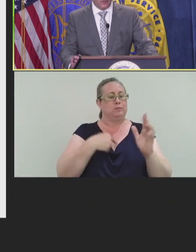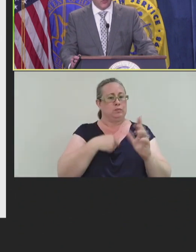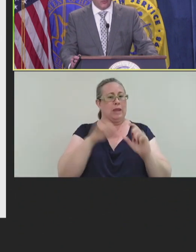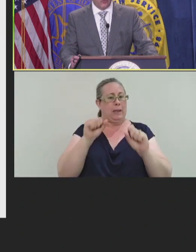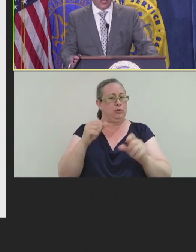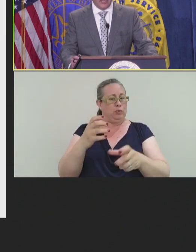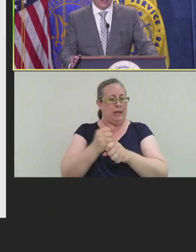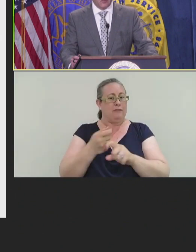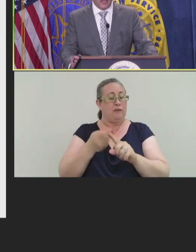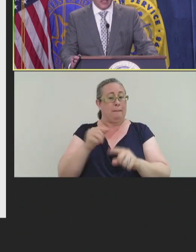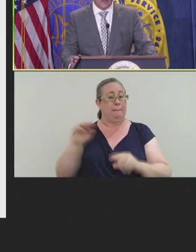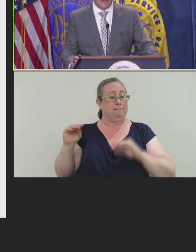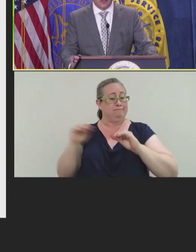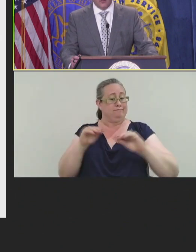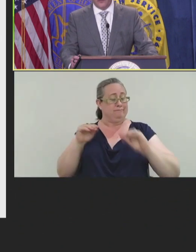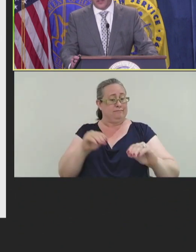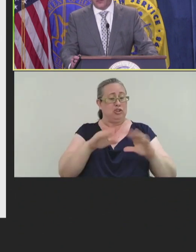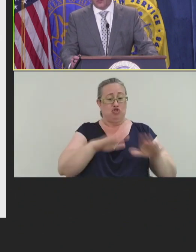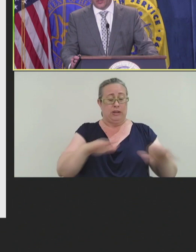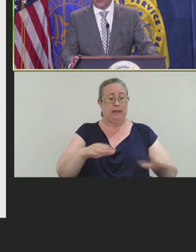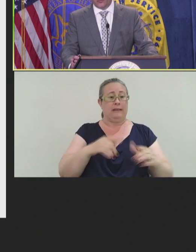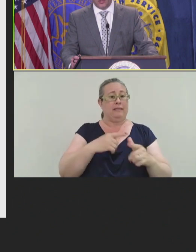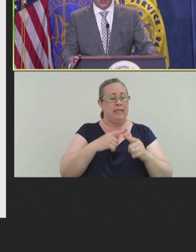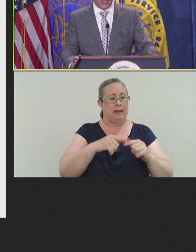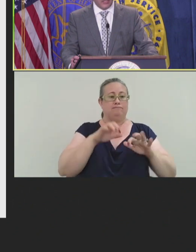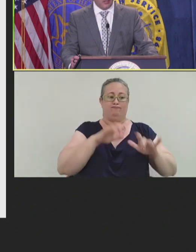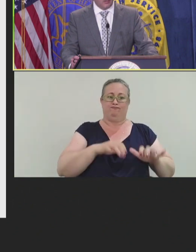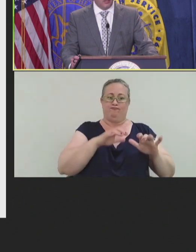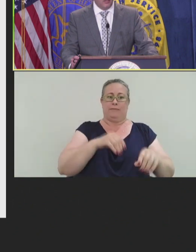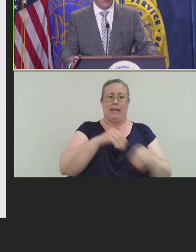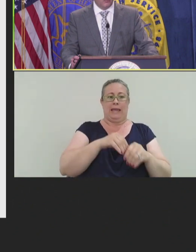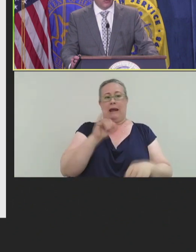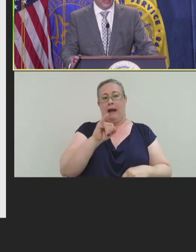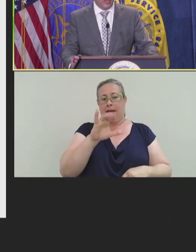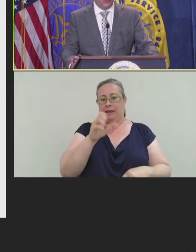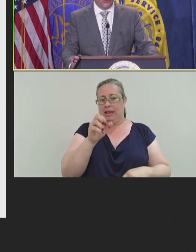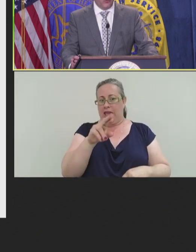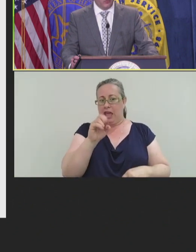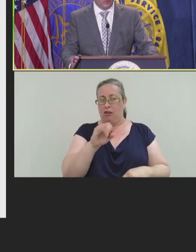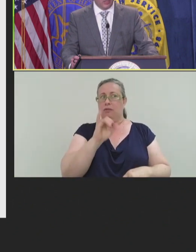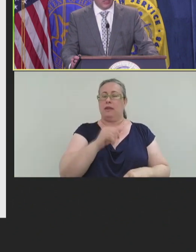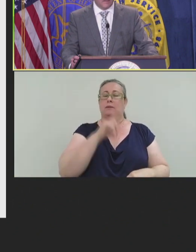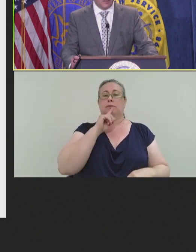children, and enter that into the Illinois vaccine registry I-CARE, which really helps to continue to